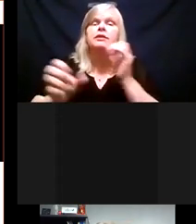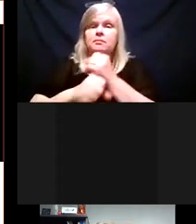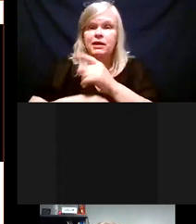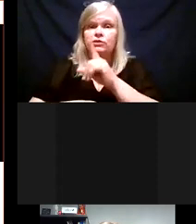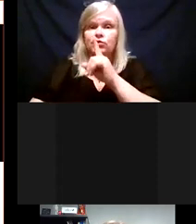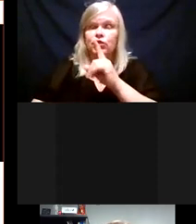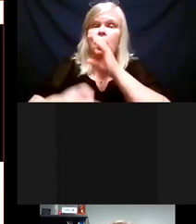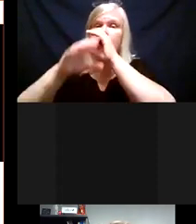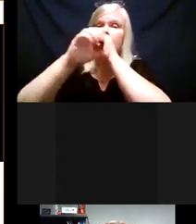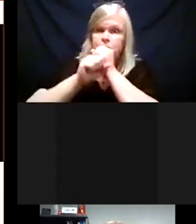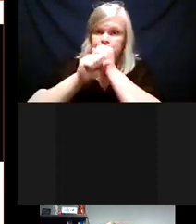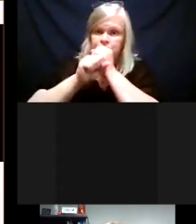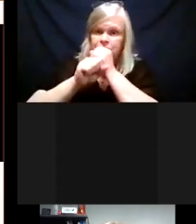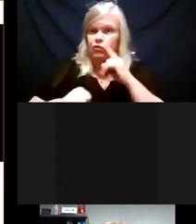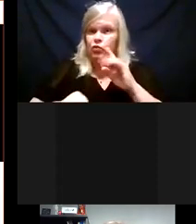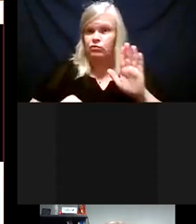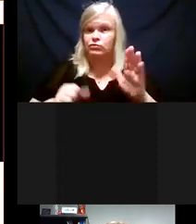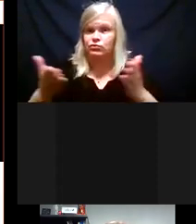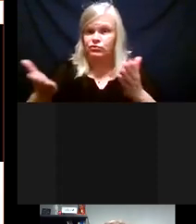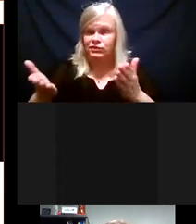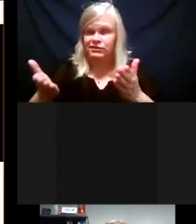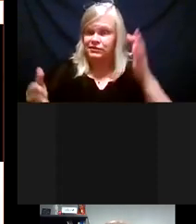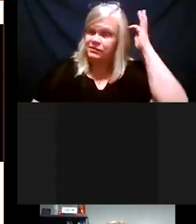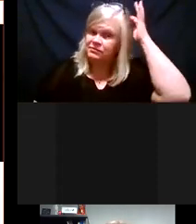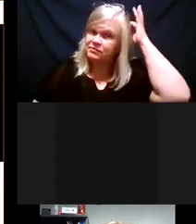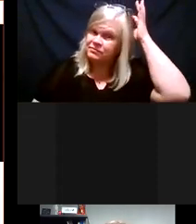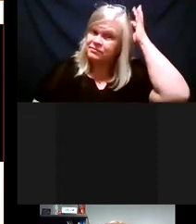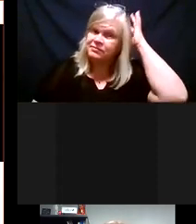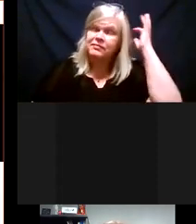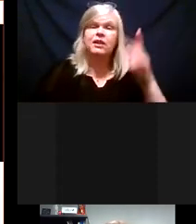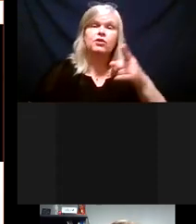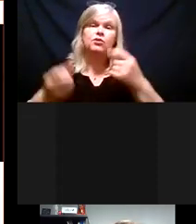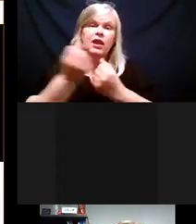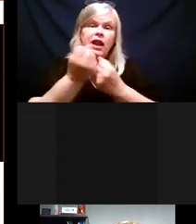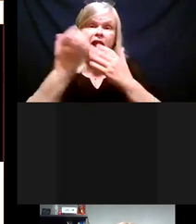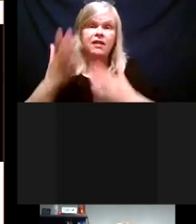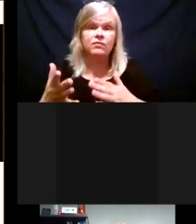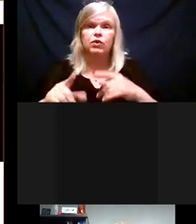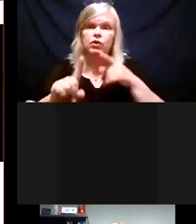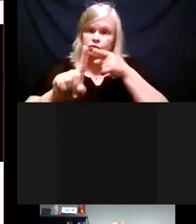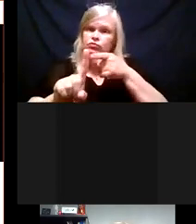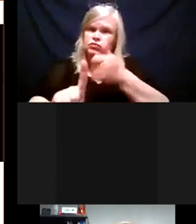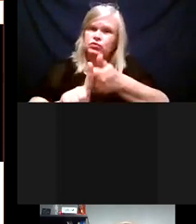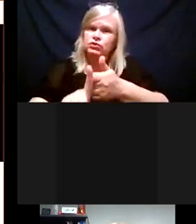SERVICES. AS AN ADVOCATE, YOU ARE CONFIDENTIAL. IF YOU GO TO THE HOSPITAL THAT'S